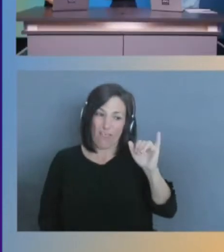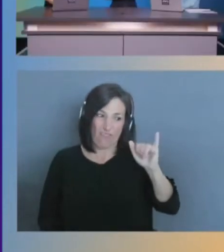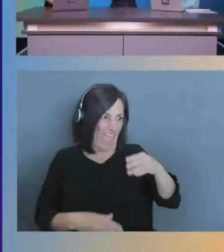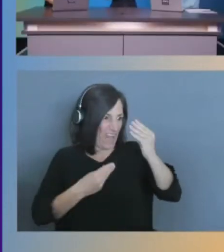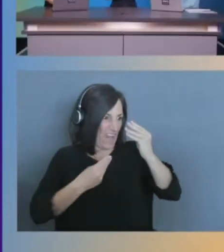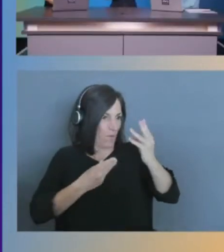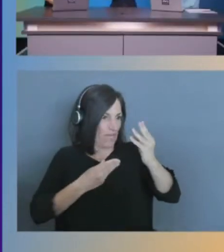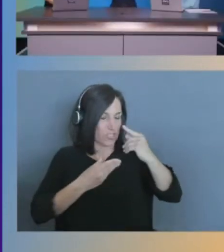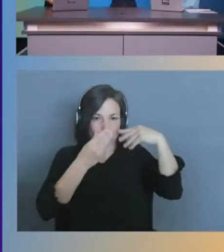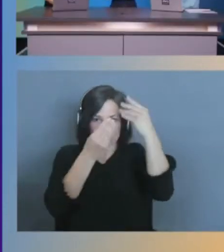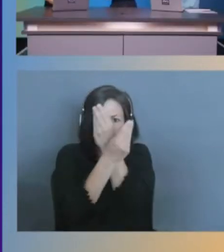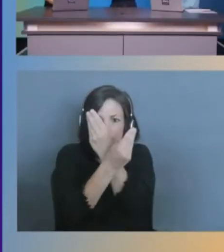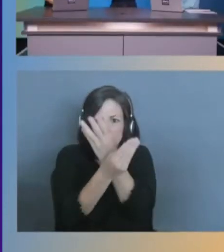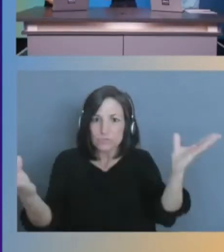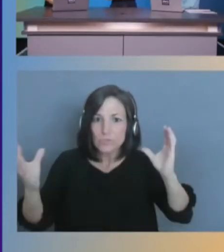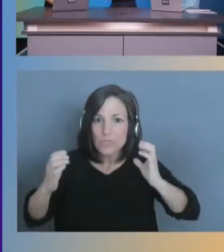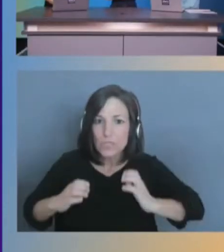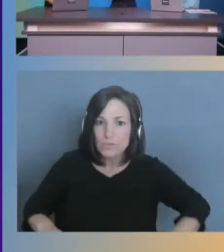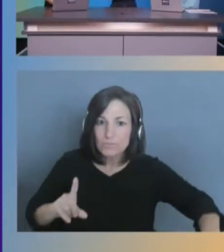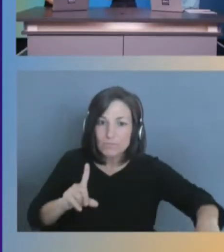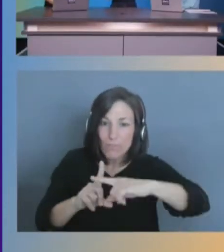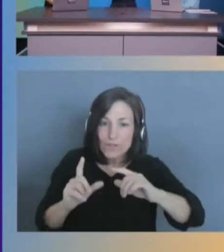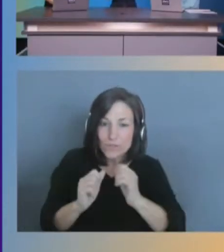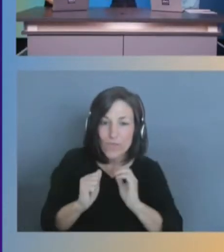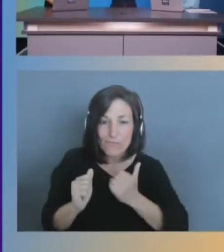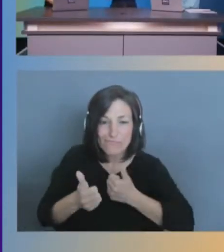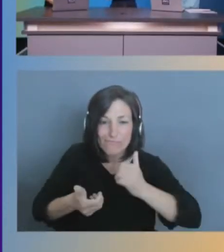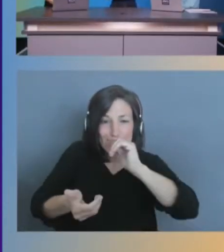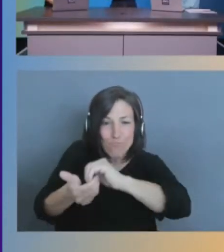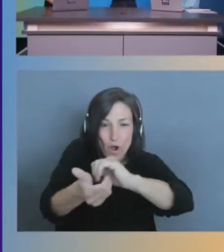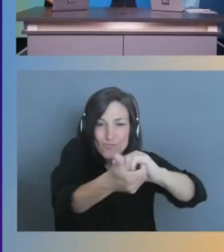and we are sharing with our partners and the renewable energy work,